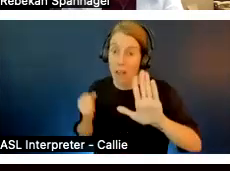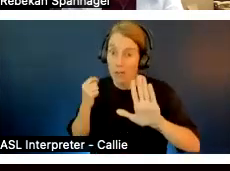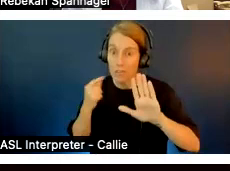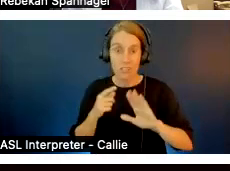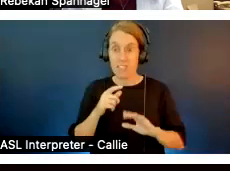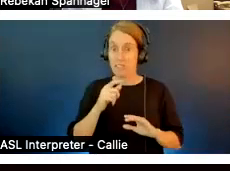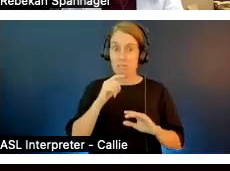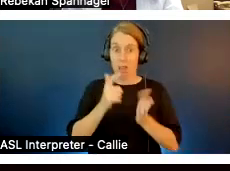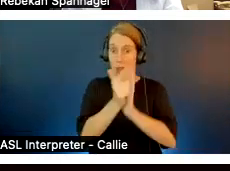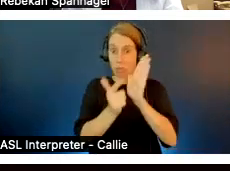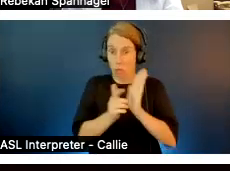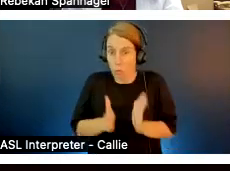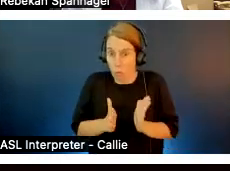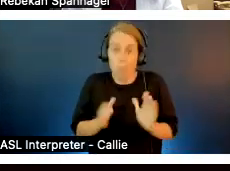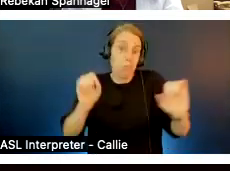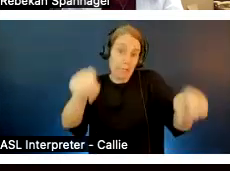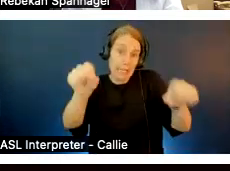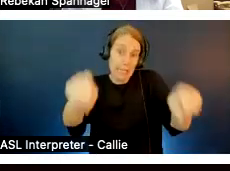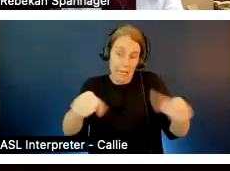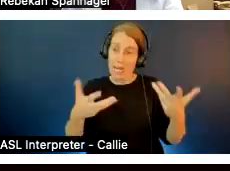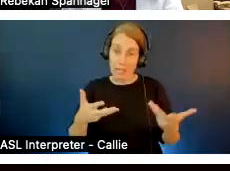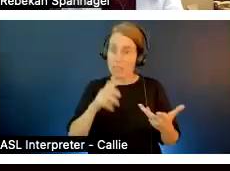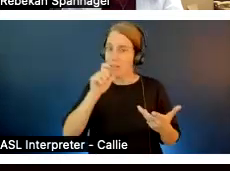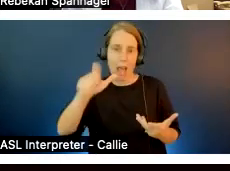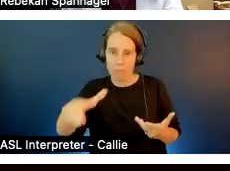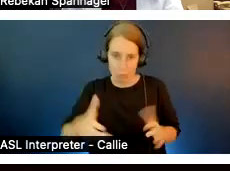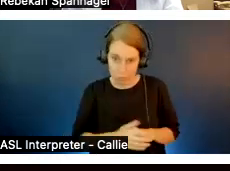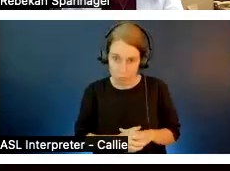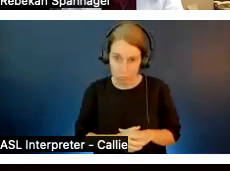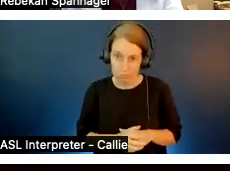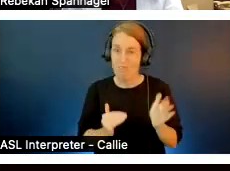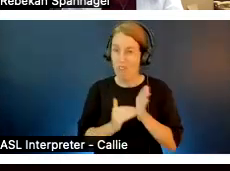sometimes the person themselves or the family member is the best advocate for that person